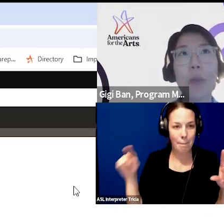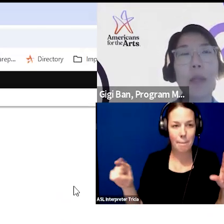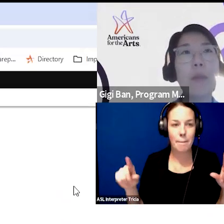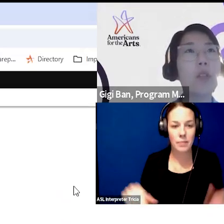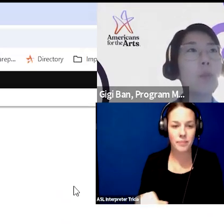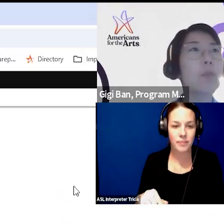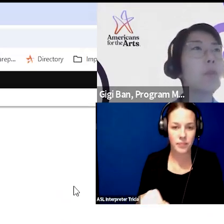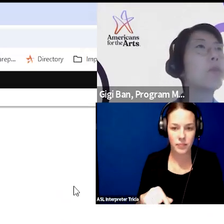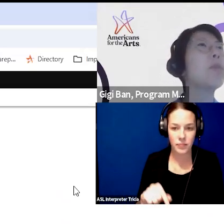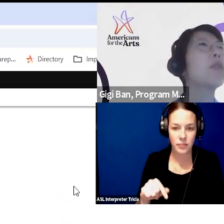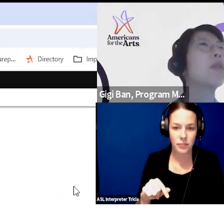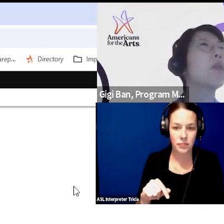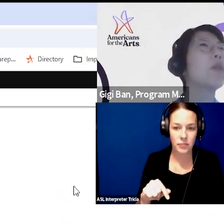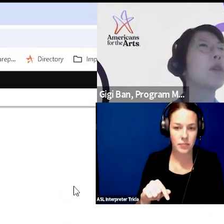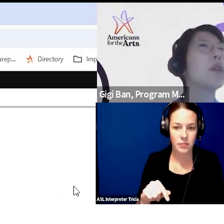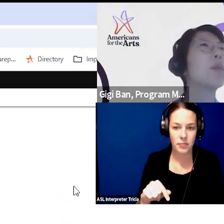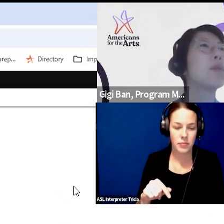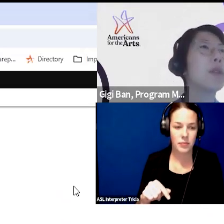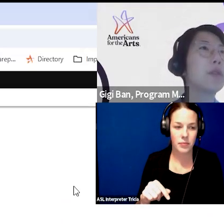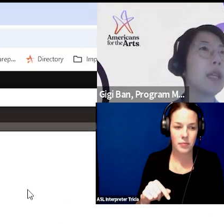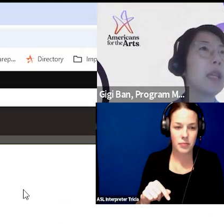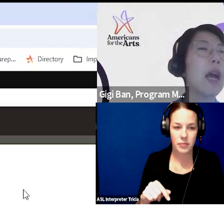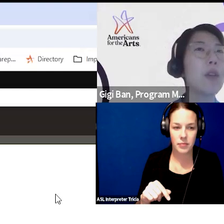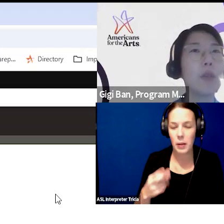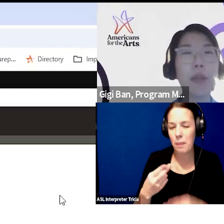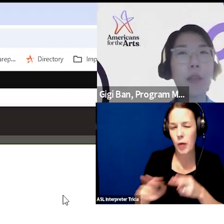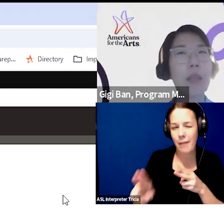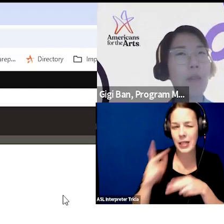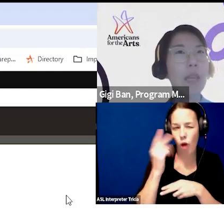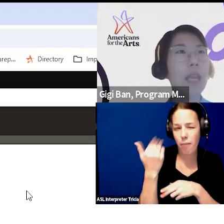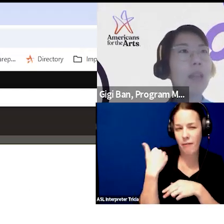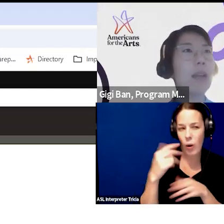But let me just let me just go over briefly how you can navigate.